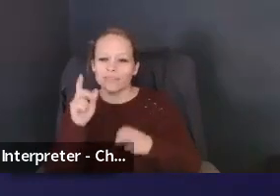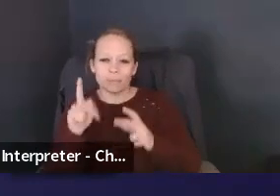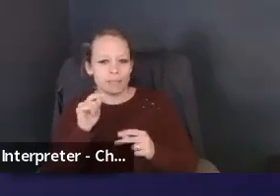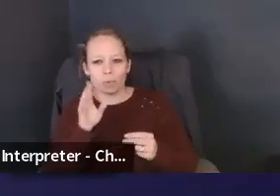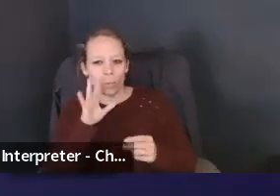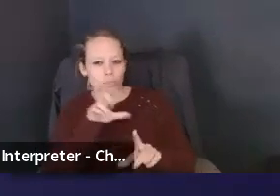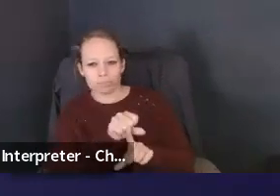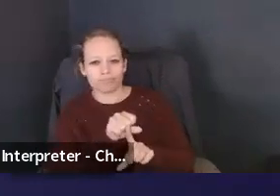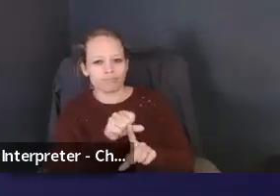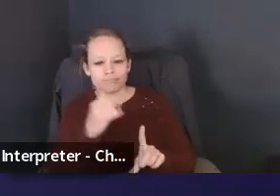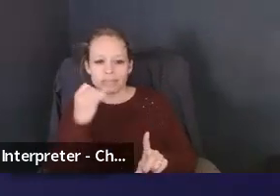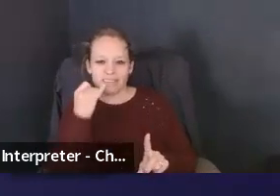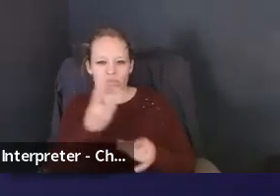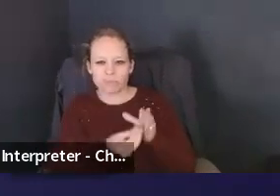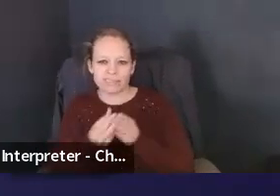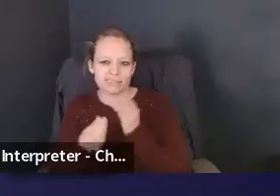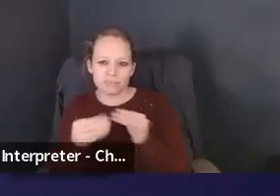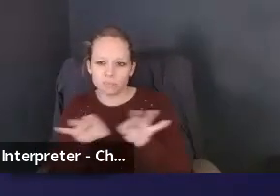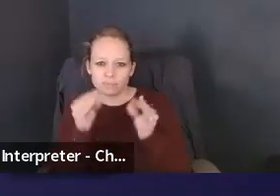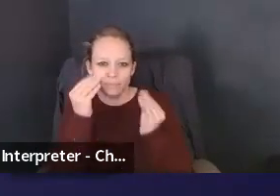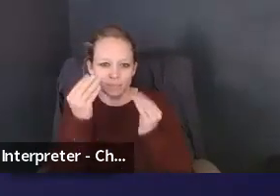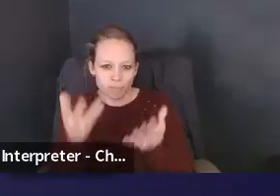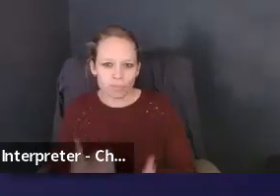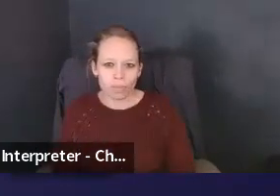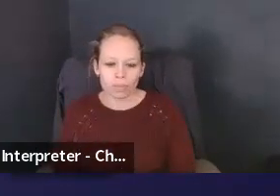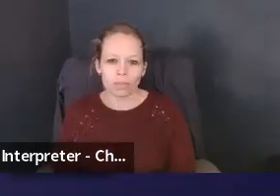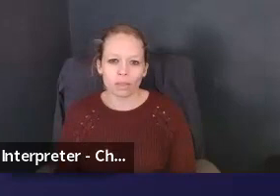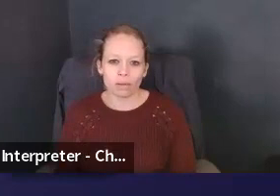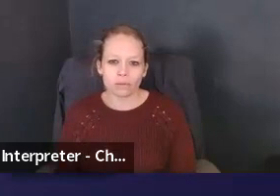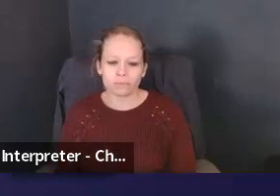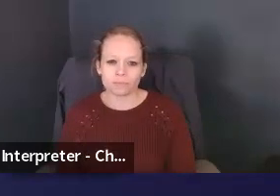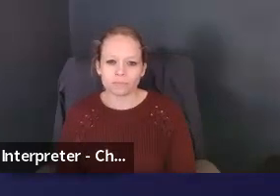of specificity is really kind of glaring. But remember, the agency the announcement